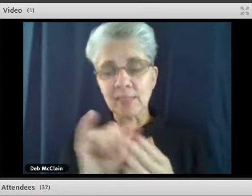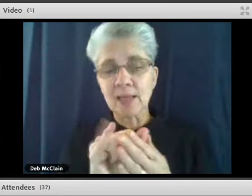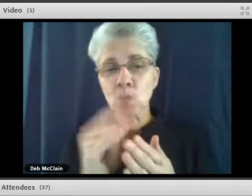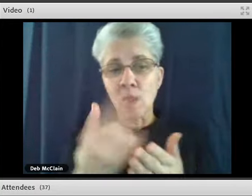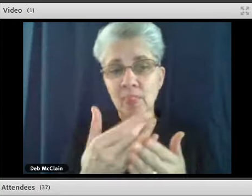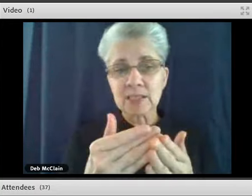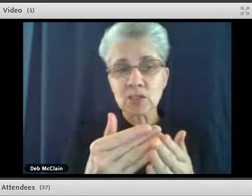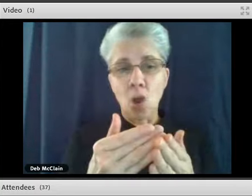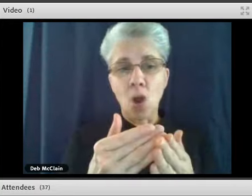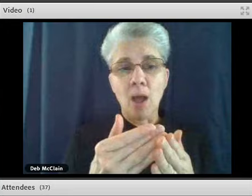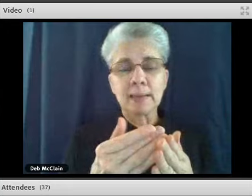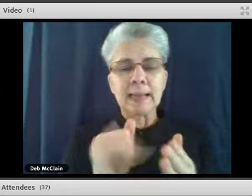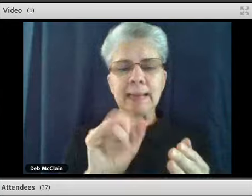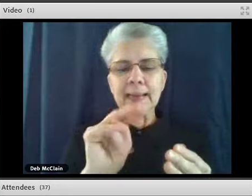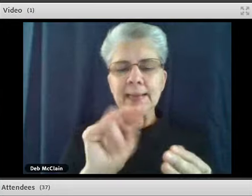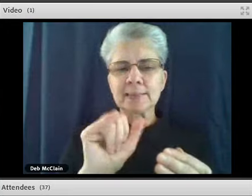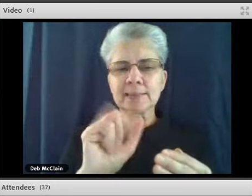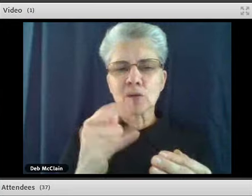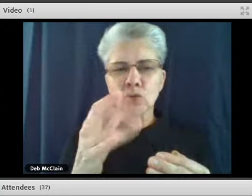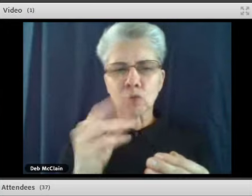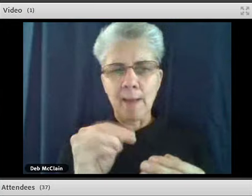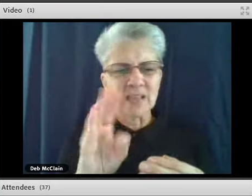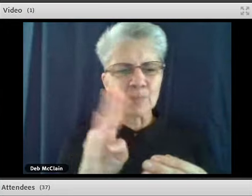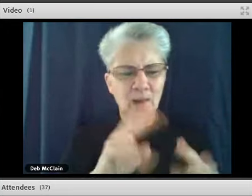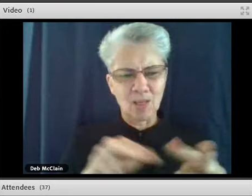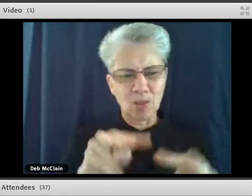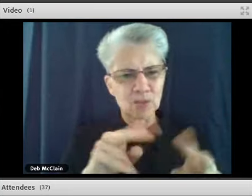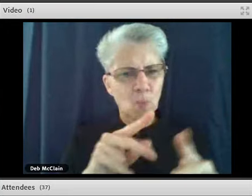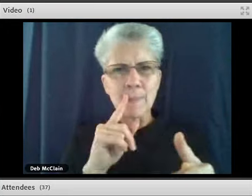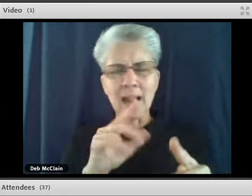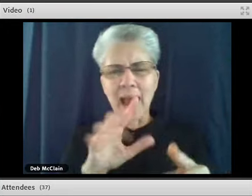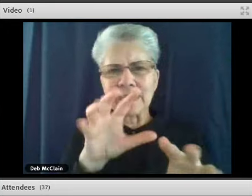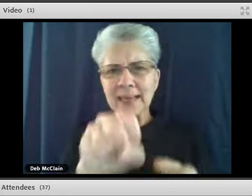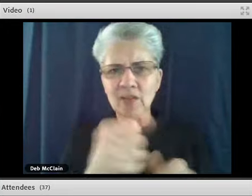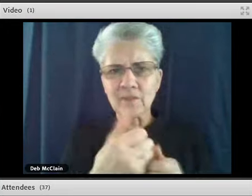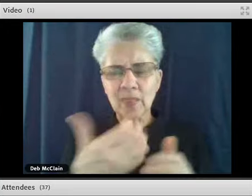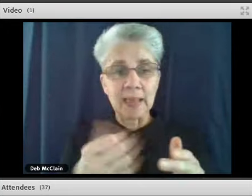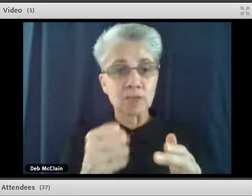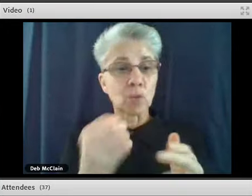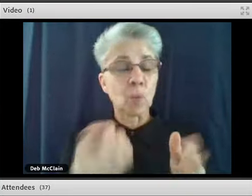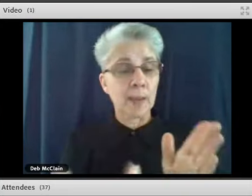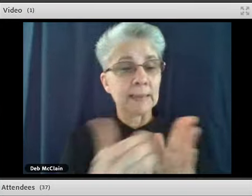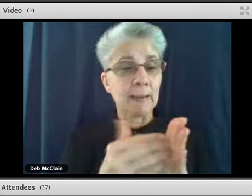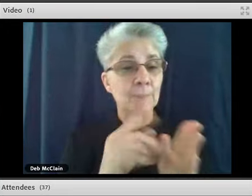That's one of the things on Instagram or Facebook, when we look at those stories. I'm like, "Wait. I didn't get everything."